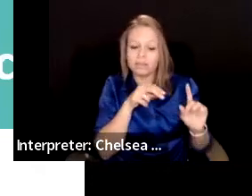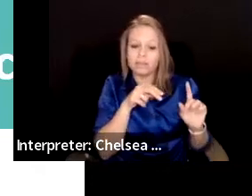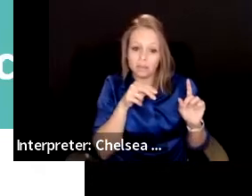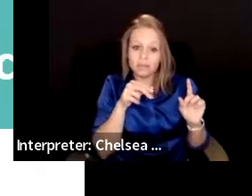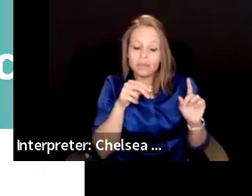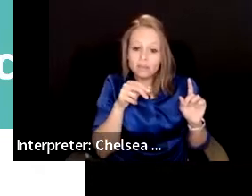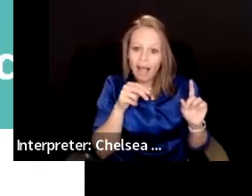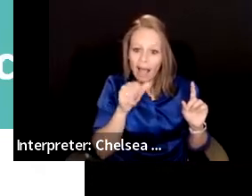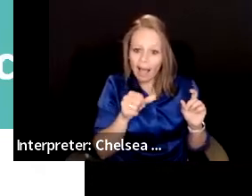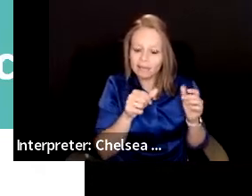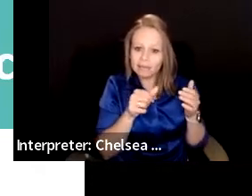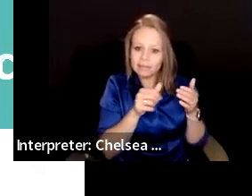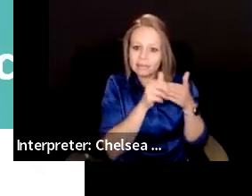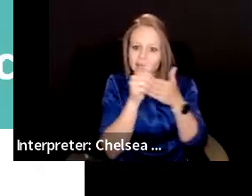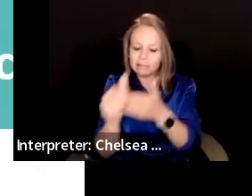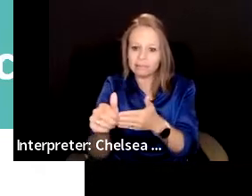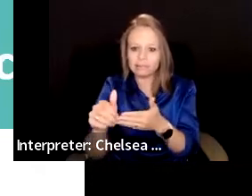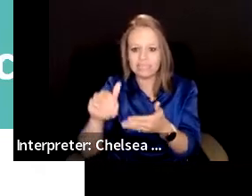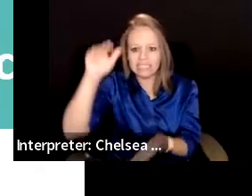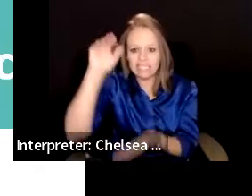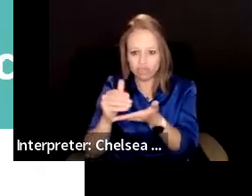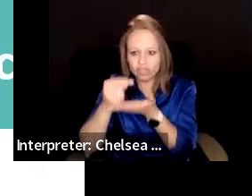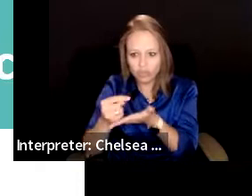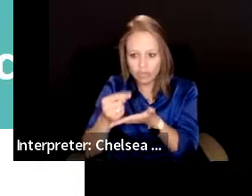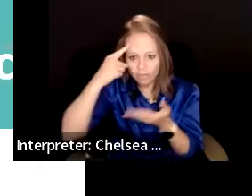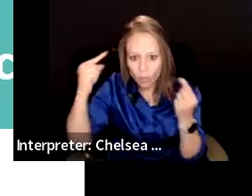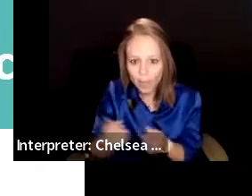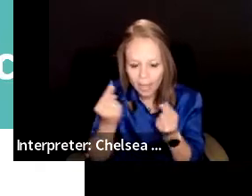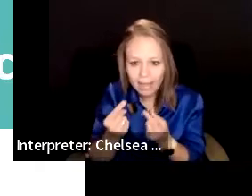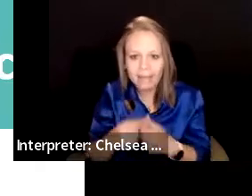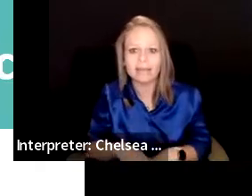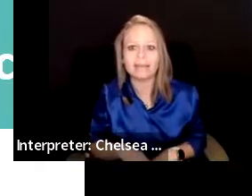We know that residents also have more negative attitudes compared